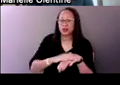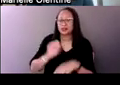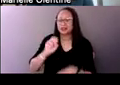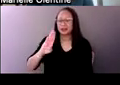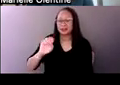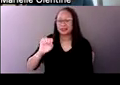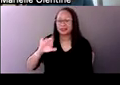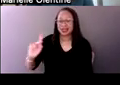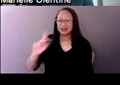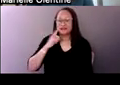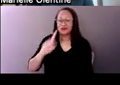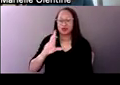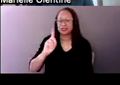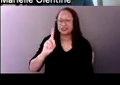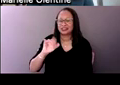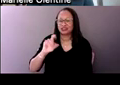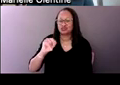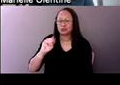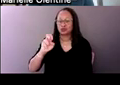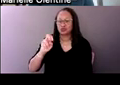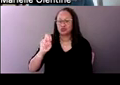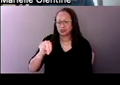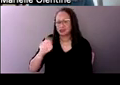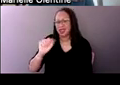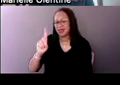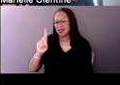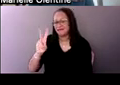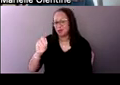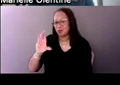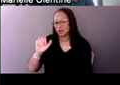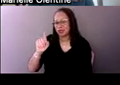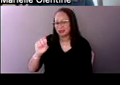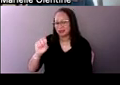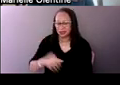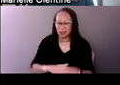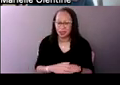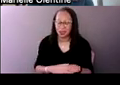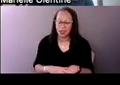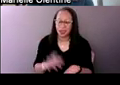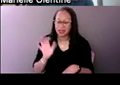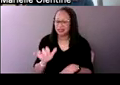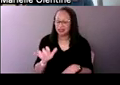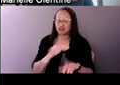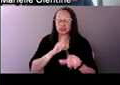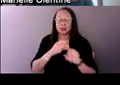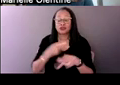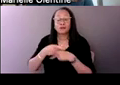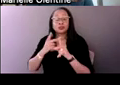we were going to get to. So I would just caution everyone by saying, and as I